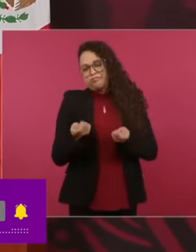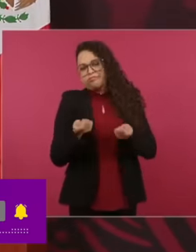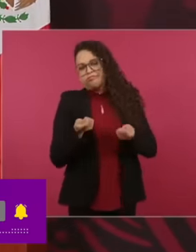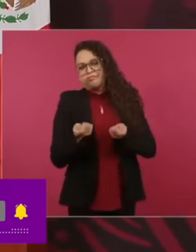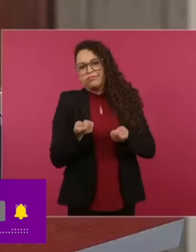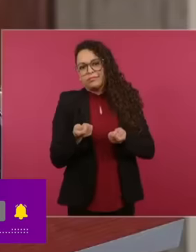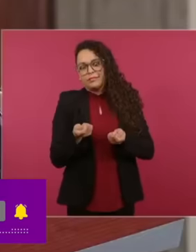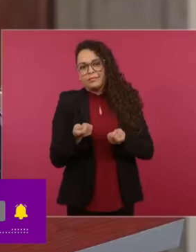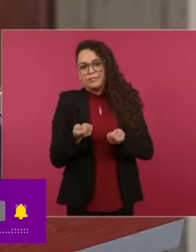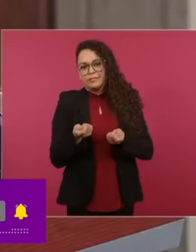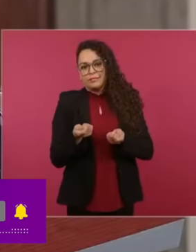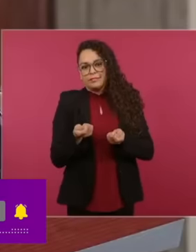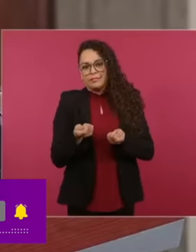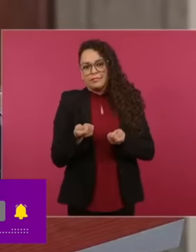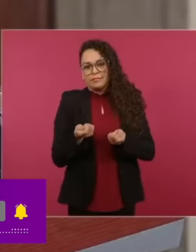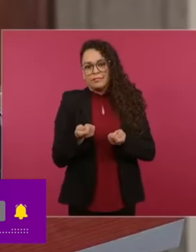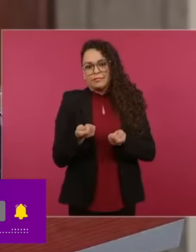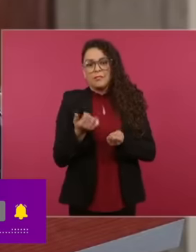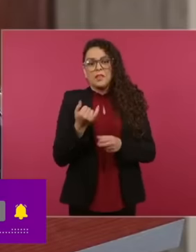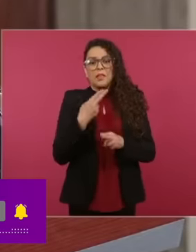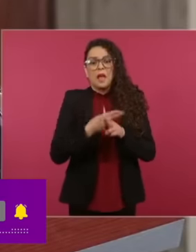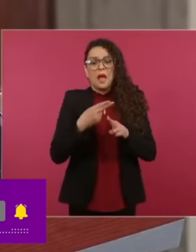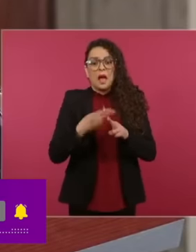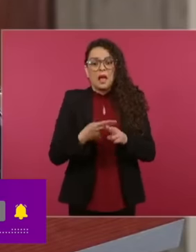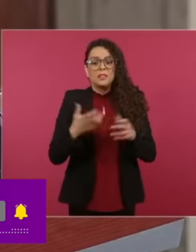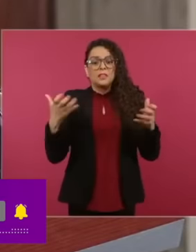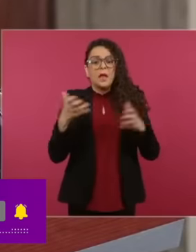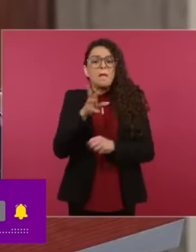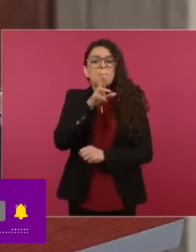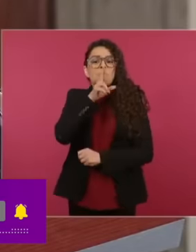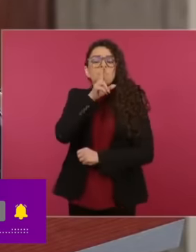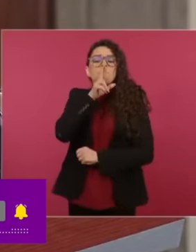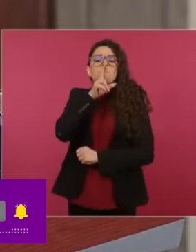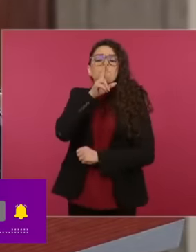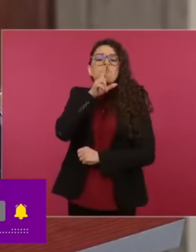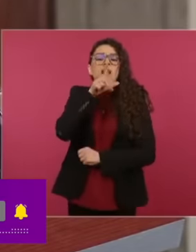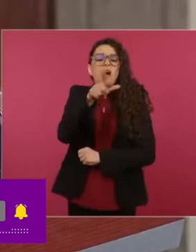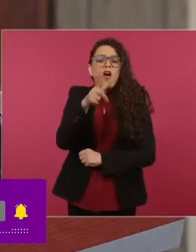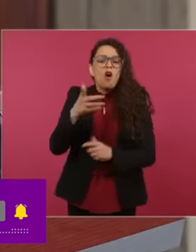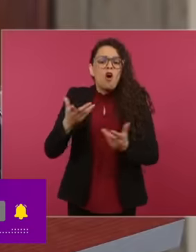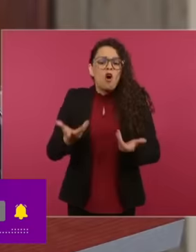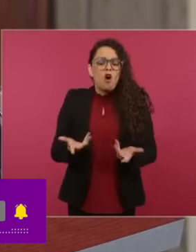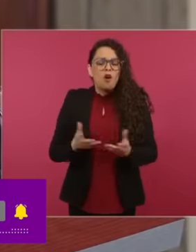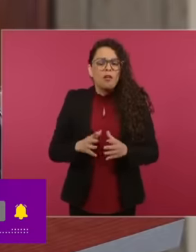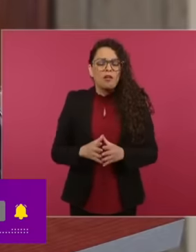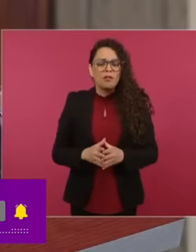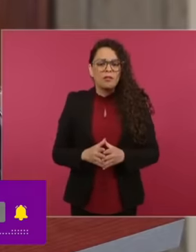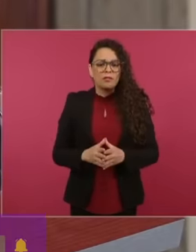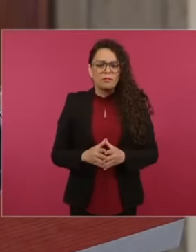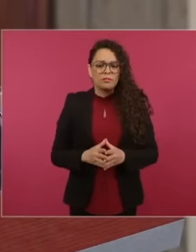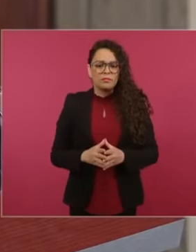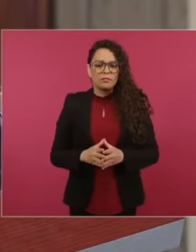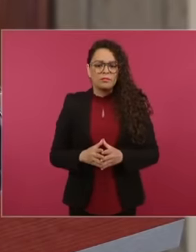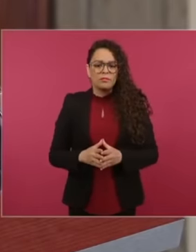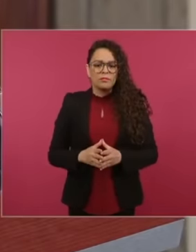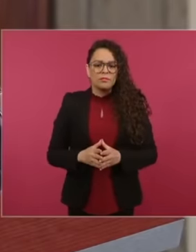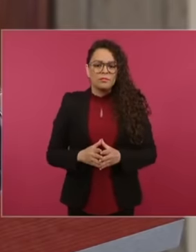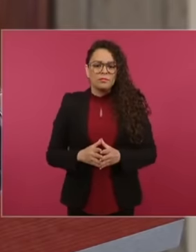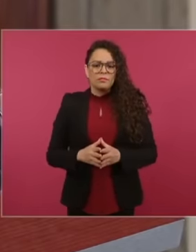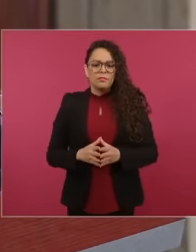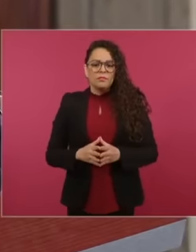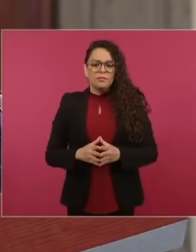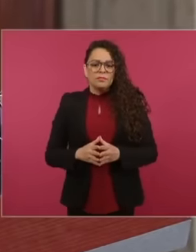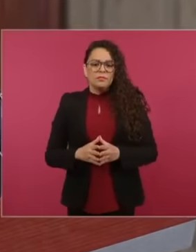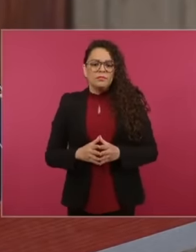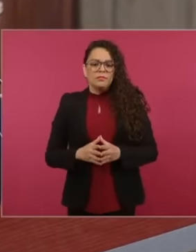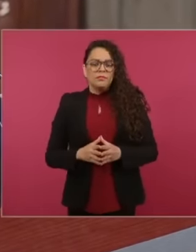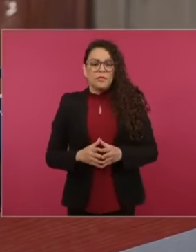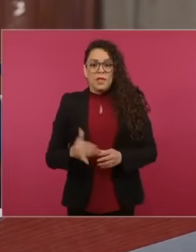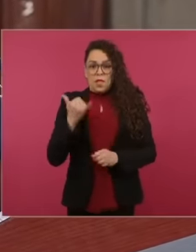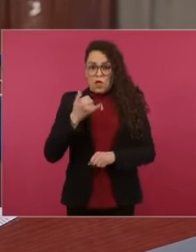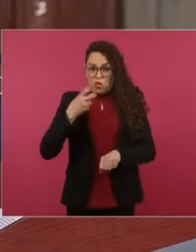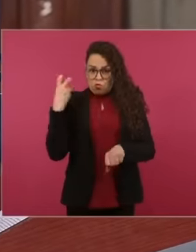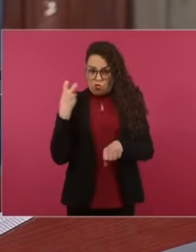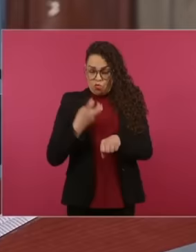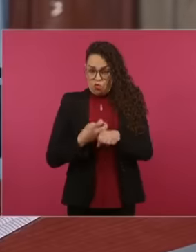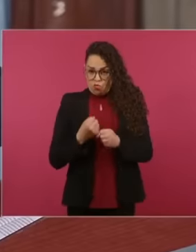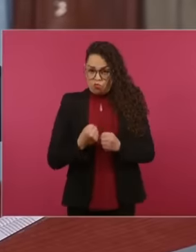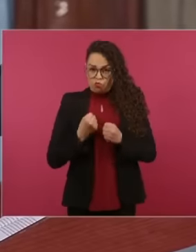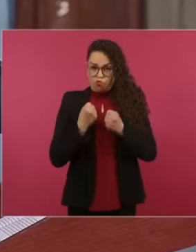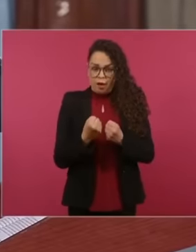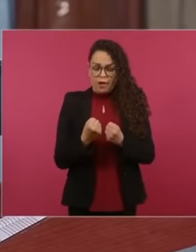and they will do it better and more radically than what we ourselves could have